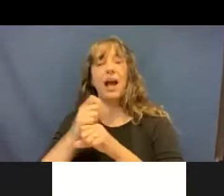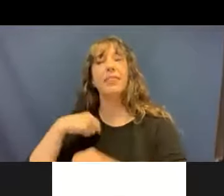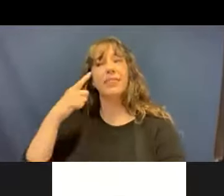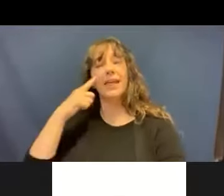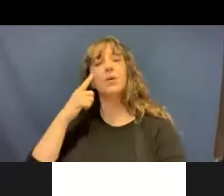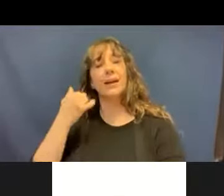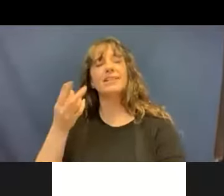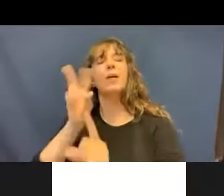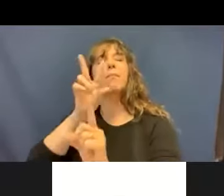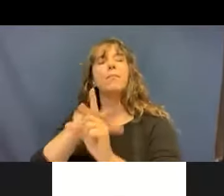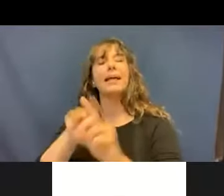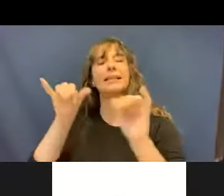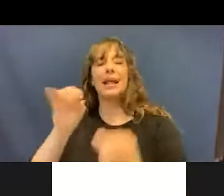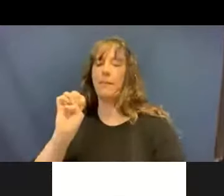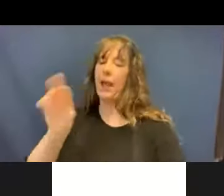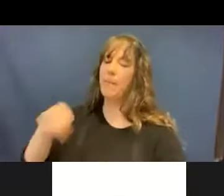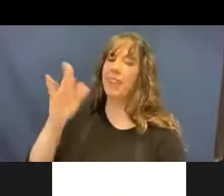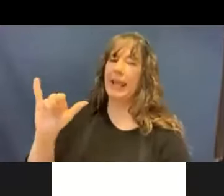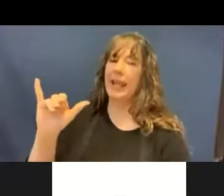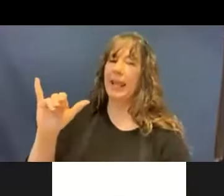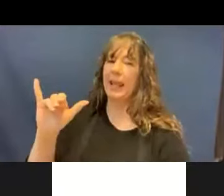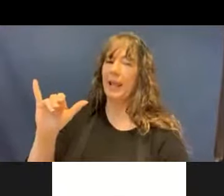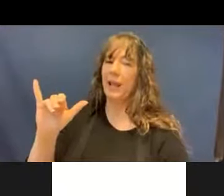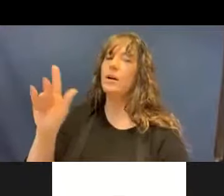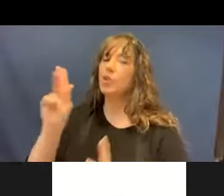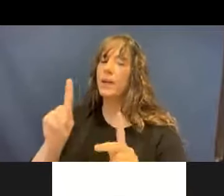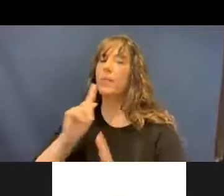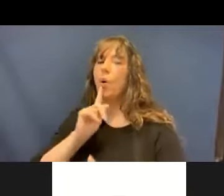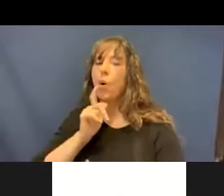the same empathy to those that are trying to make that happen, even if they're going